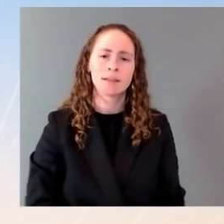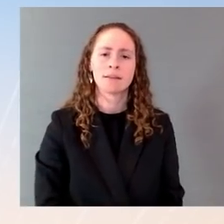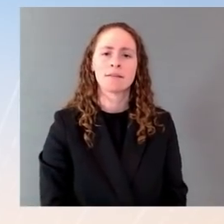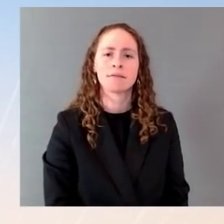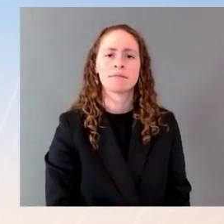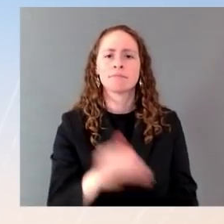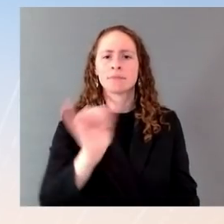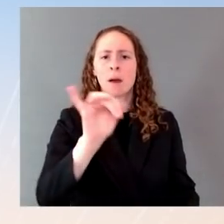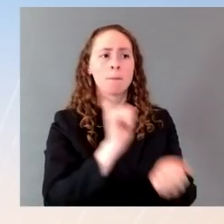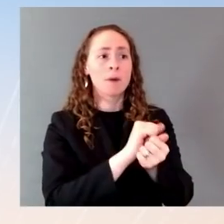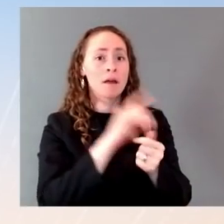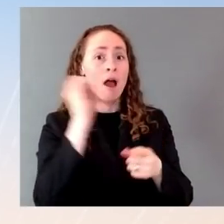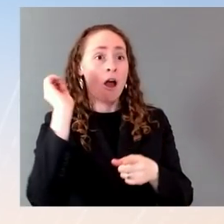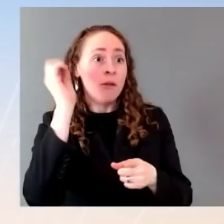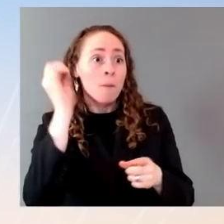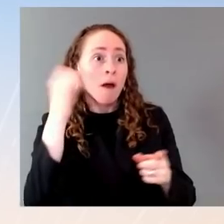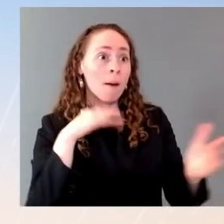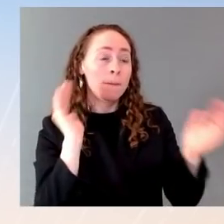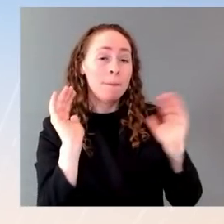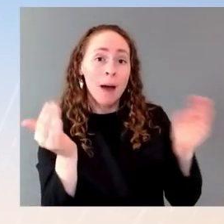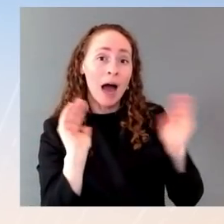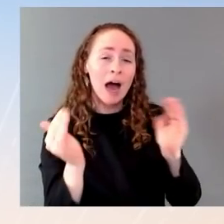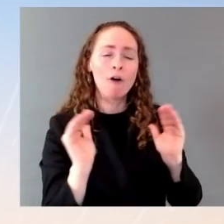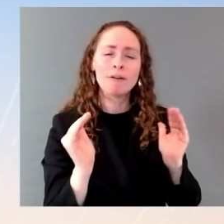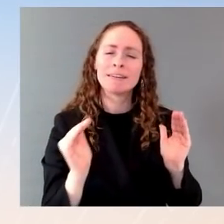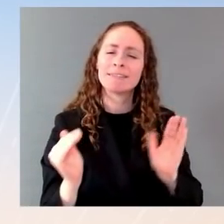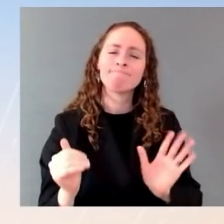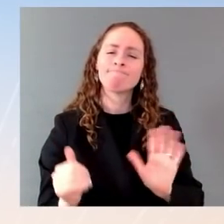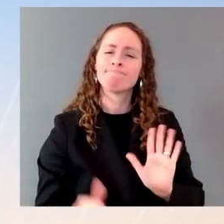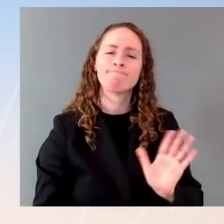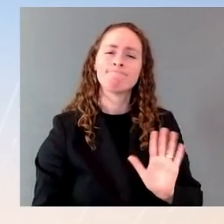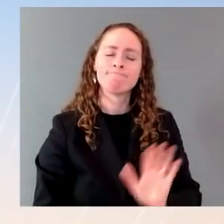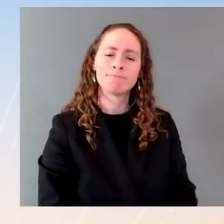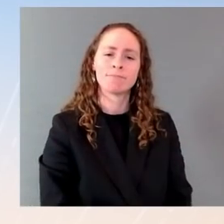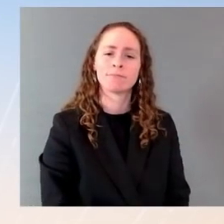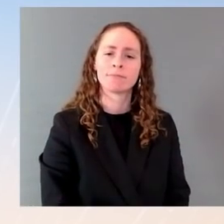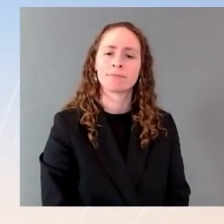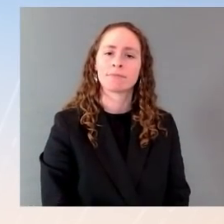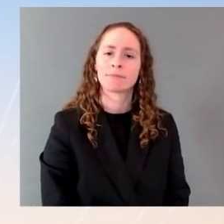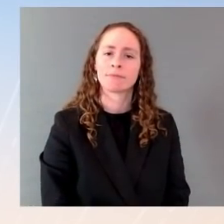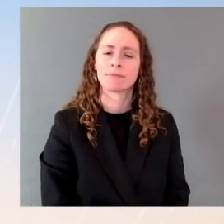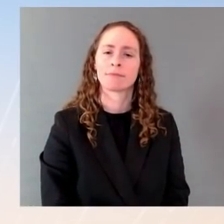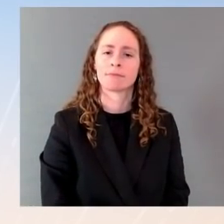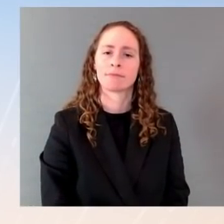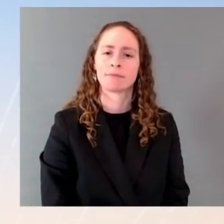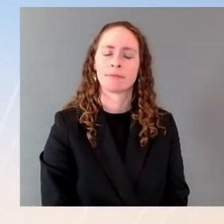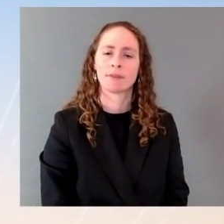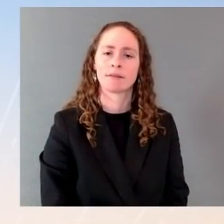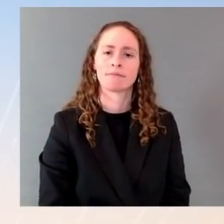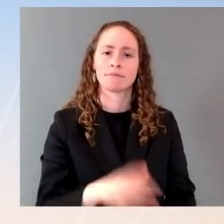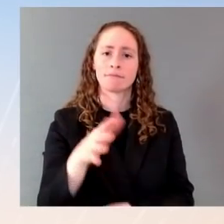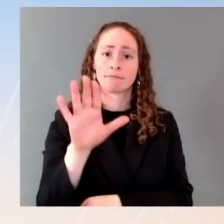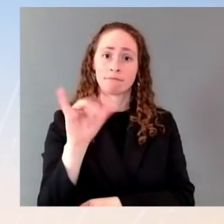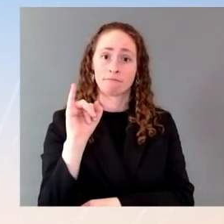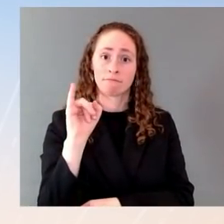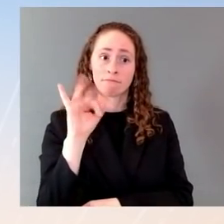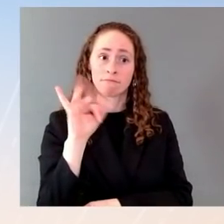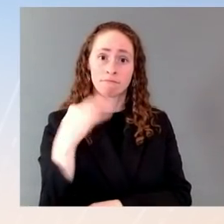but to evacuate on military planes American citizens. There is a lengthy process that we undergo, typically, around the world. Go ahead.